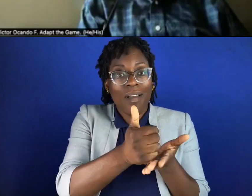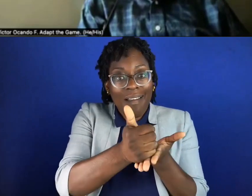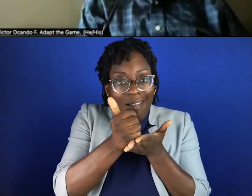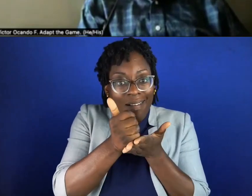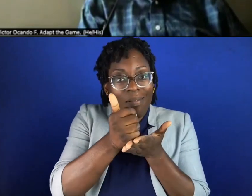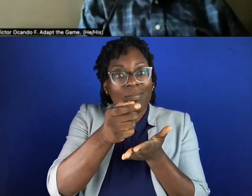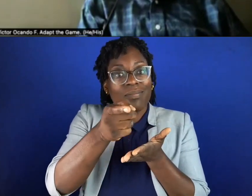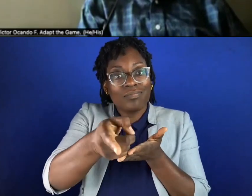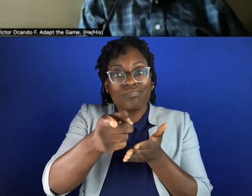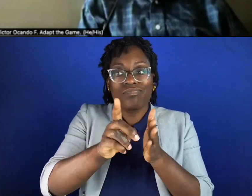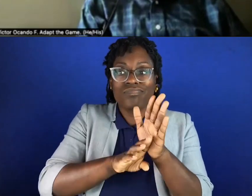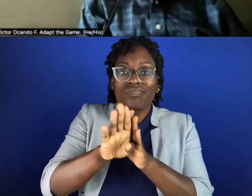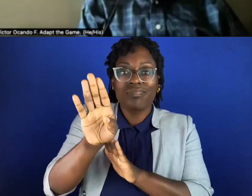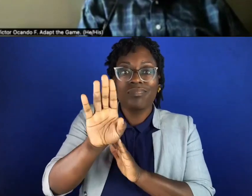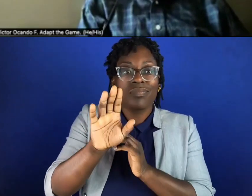that. Thank you